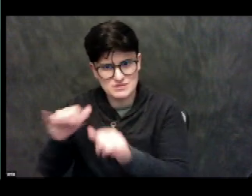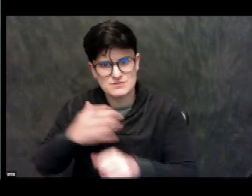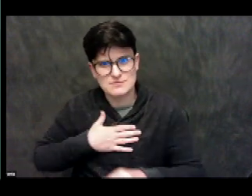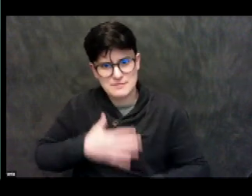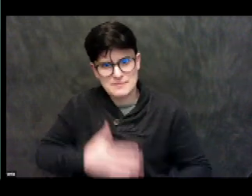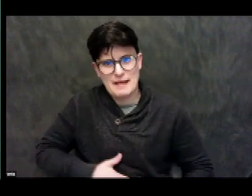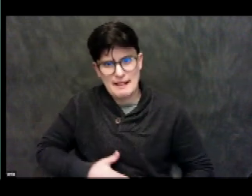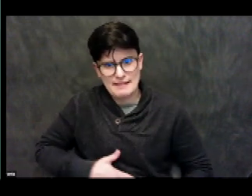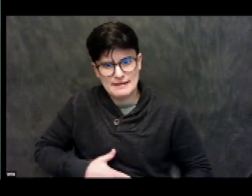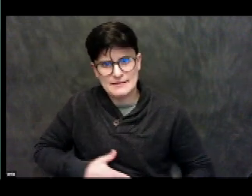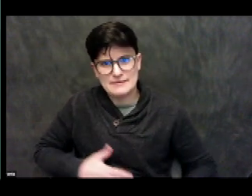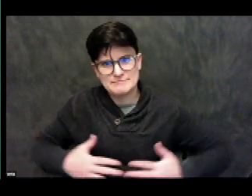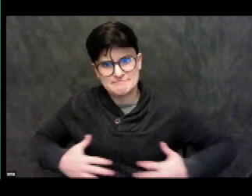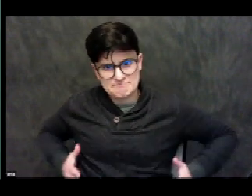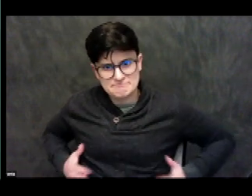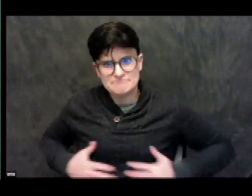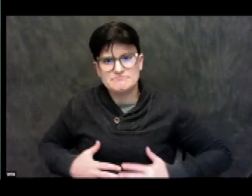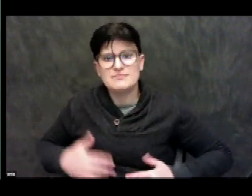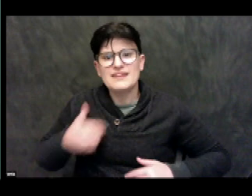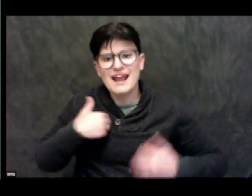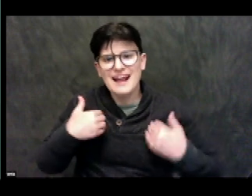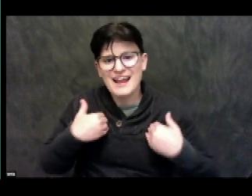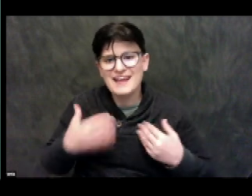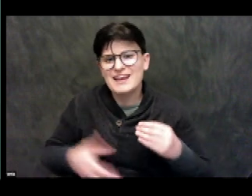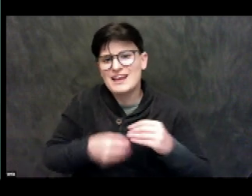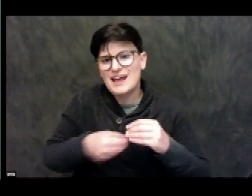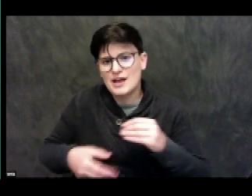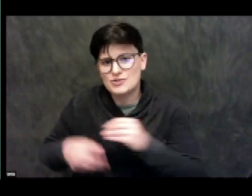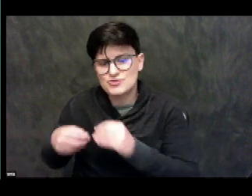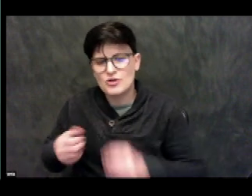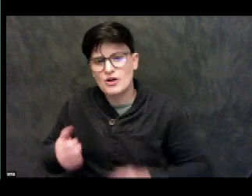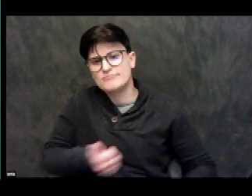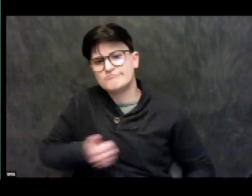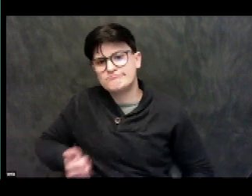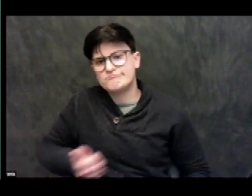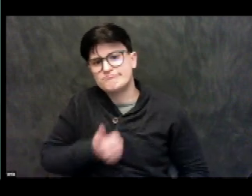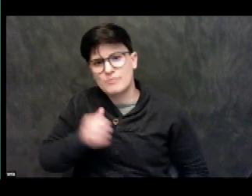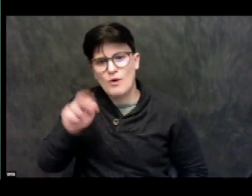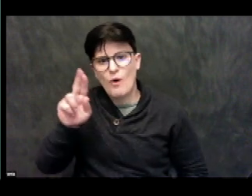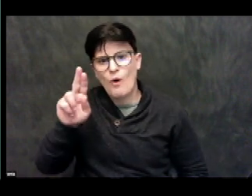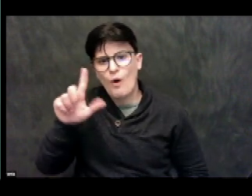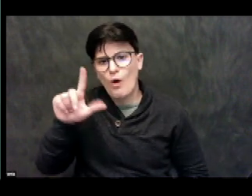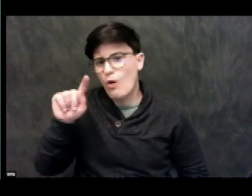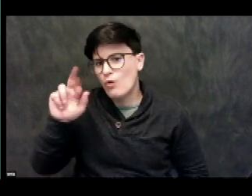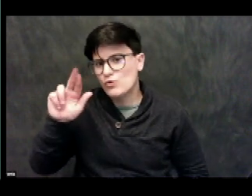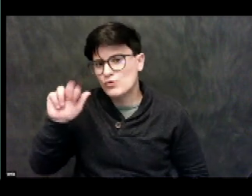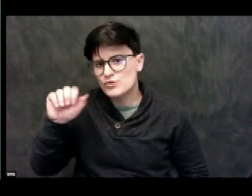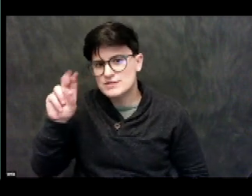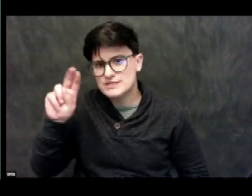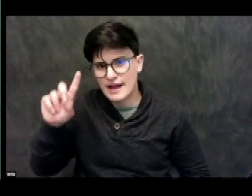to check the baby's growth, along with both pregnancies.